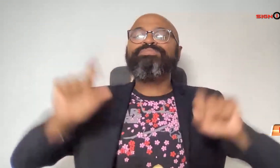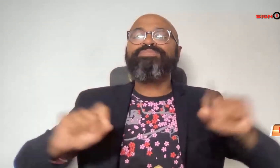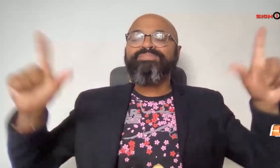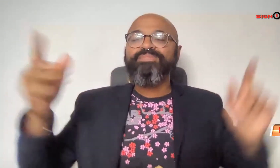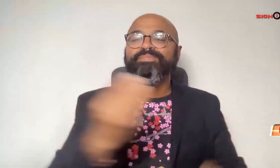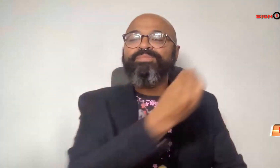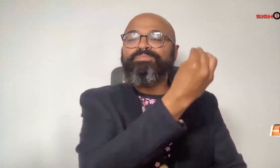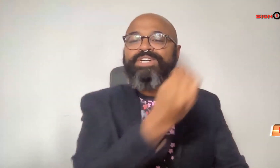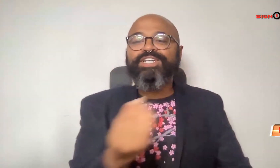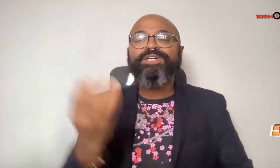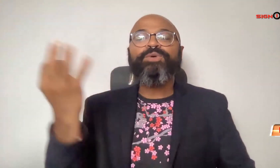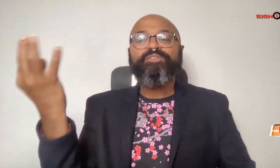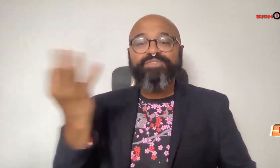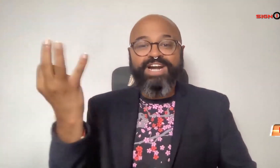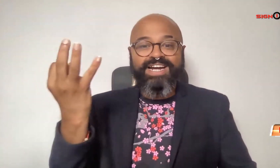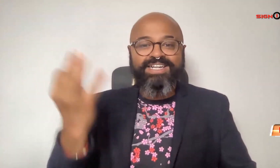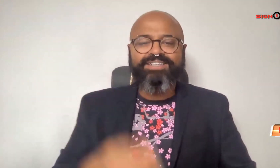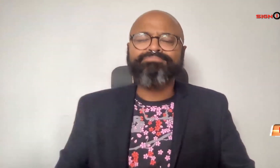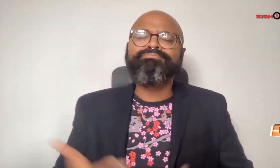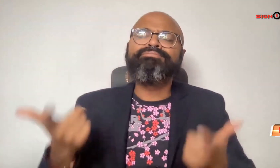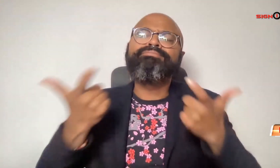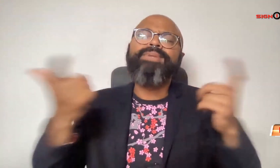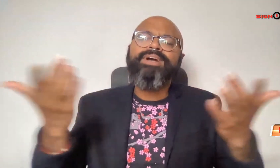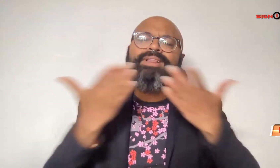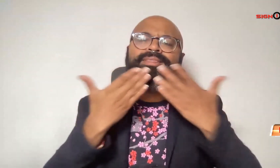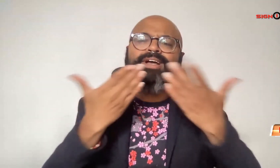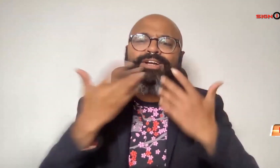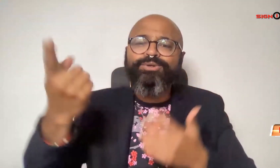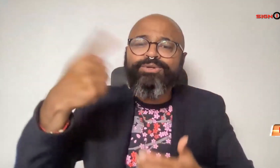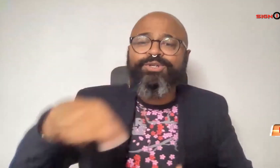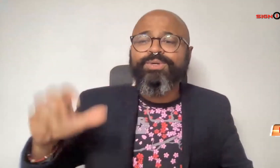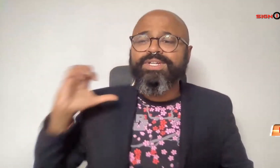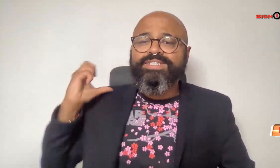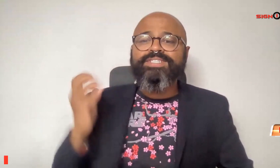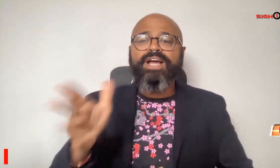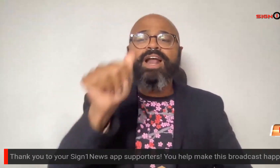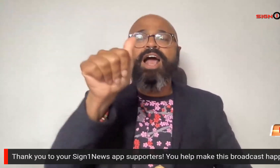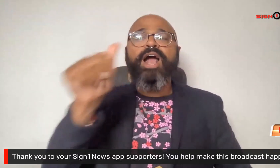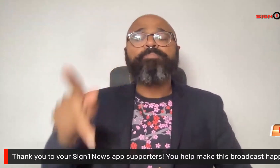Monday through Friday a big thank you to our Sign1News app supporters you help make this